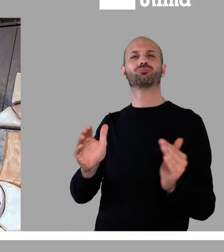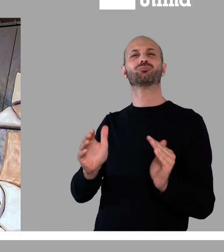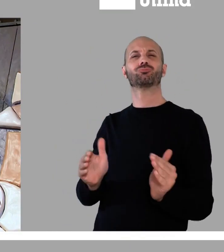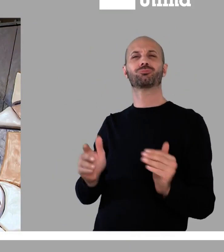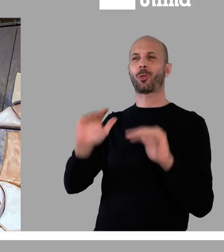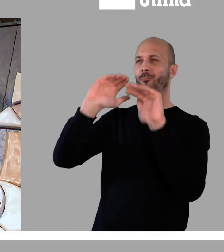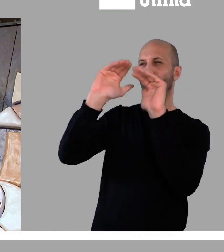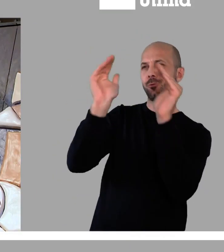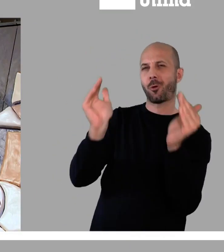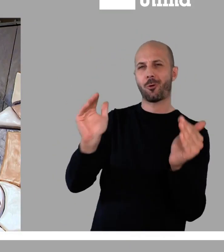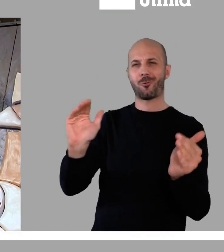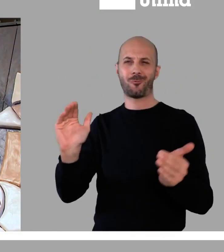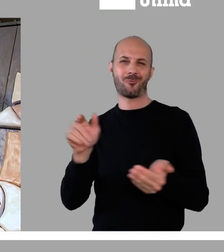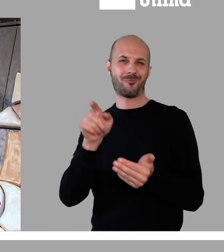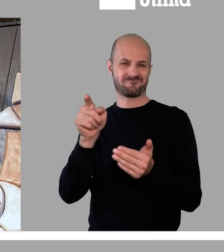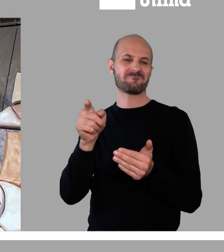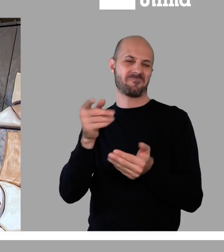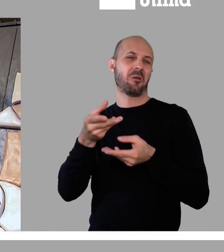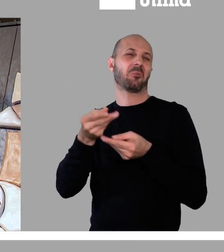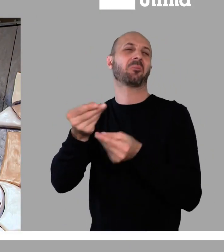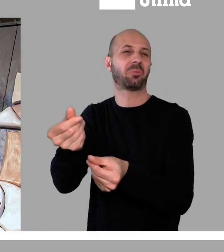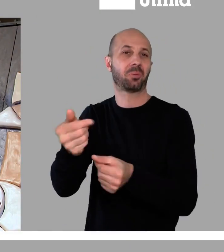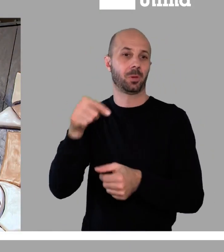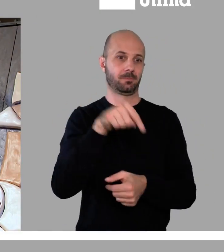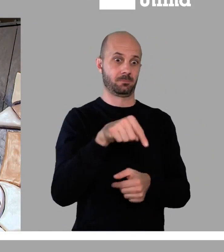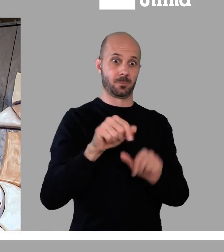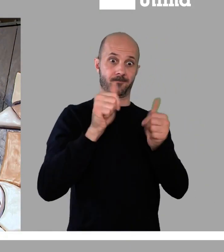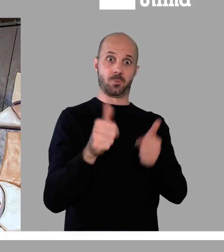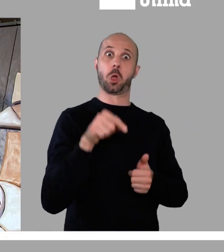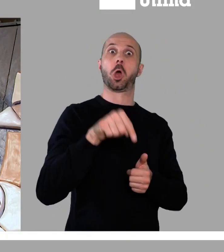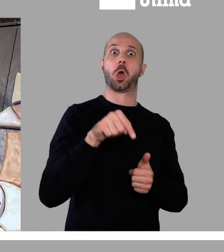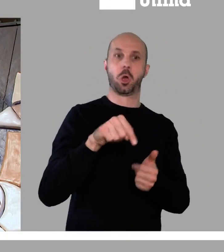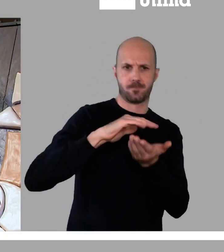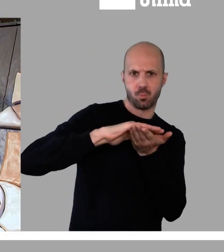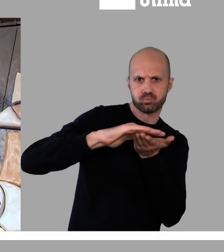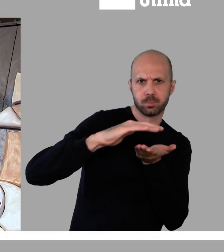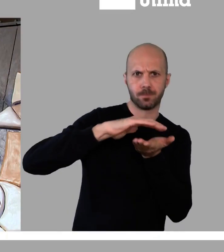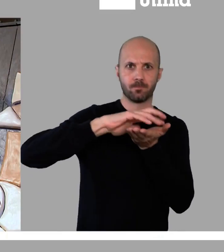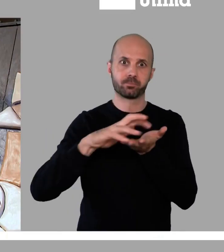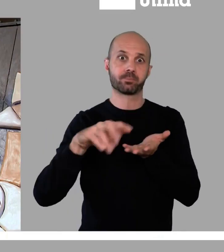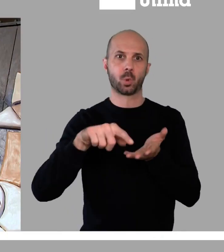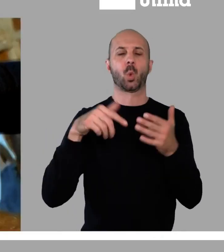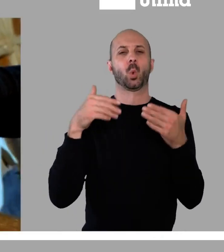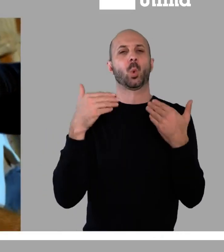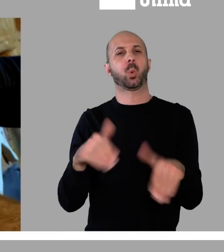that's made compulsory by the background where these shapes lie.